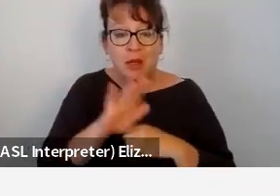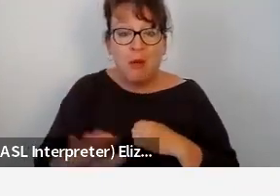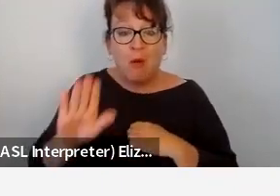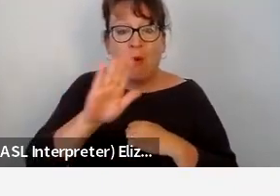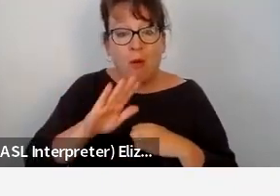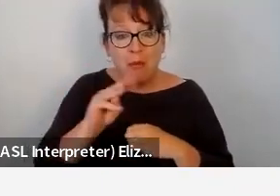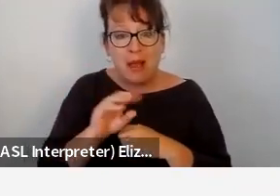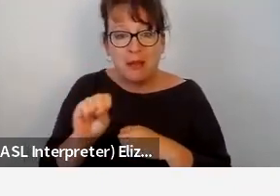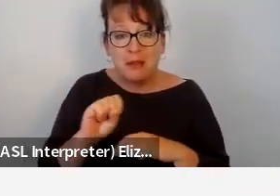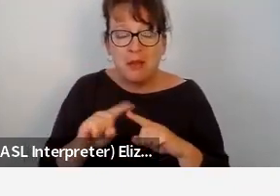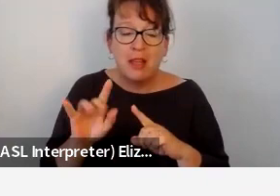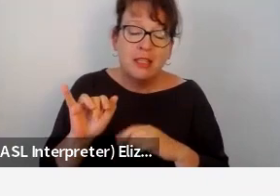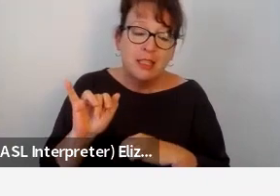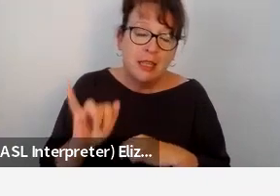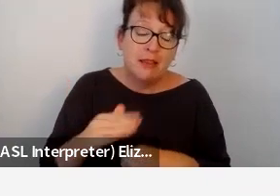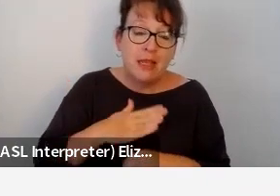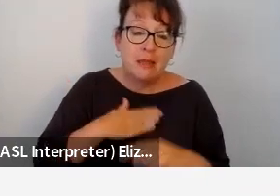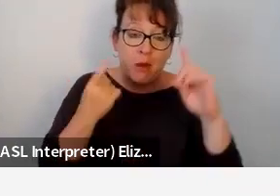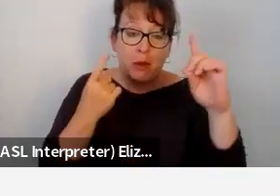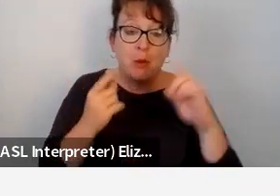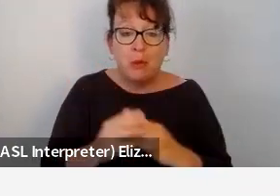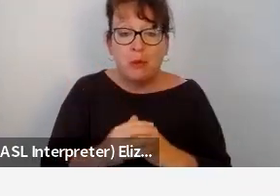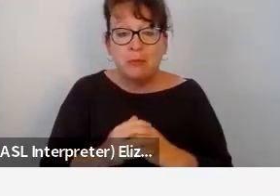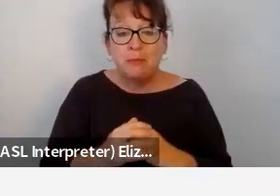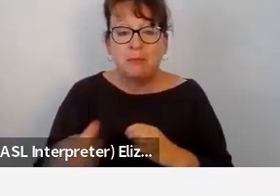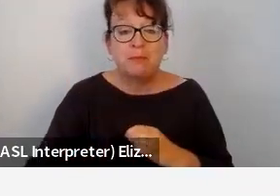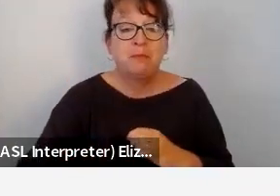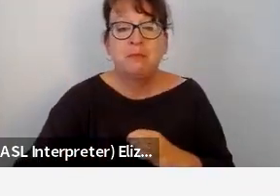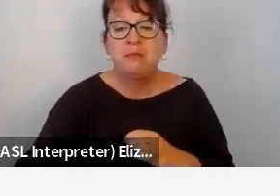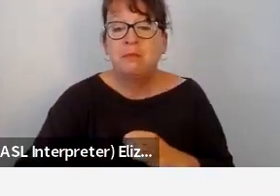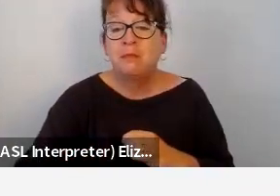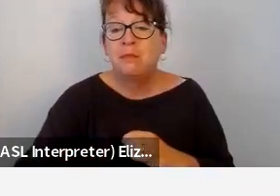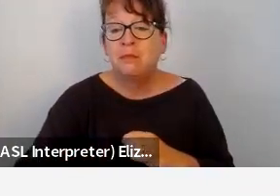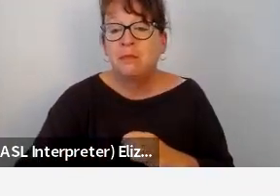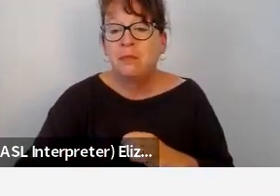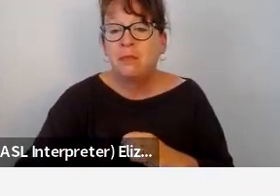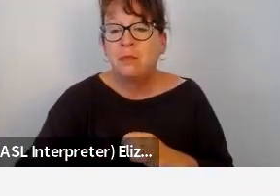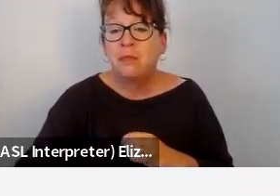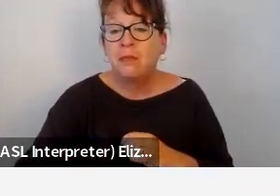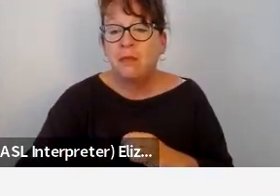which could be the development or update of a really comprehensive strategy or the assessment